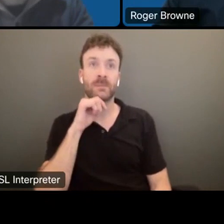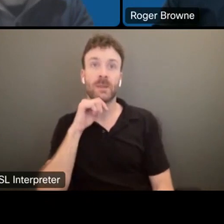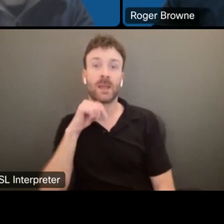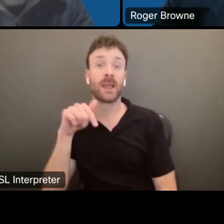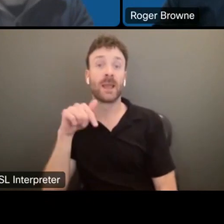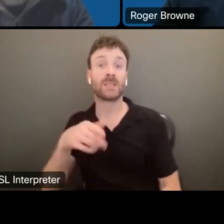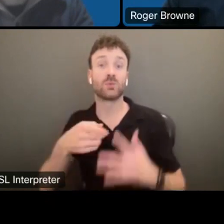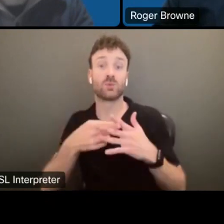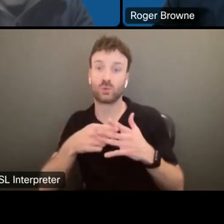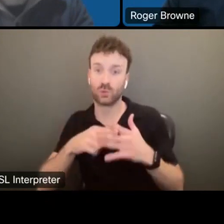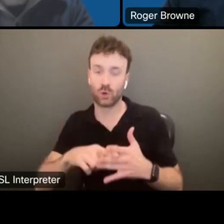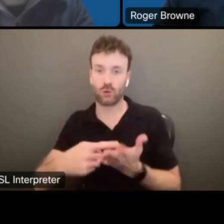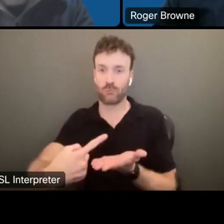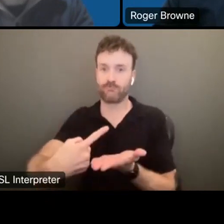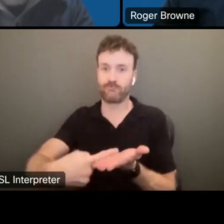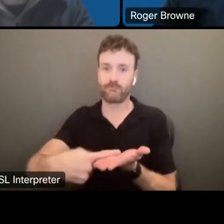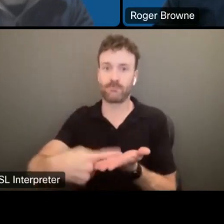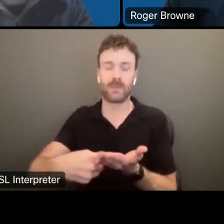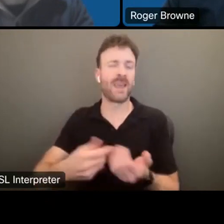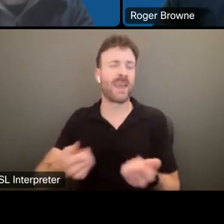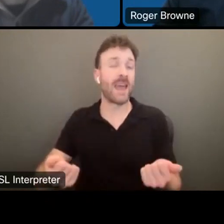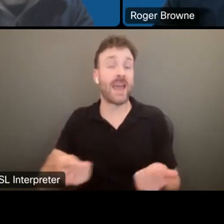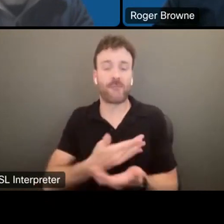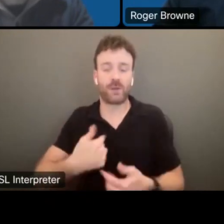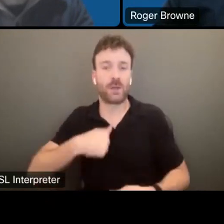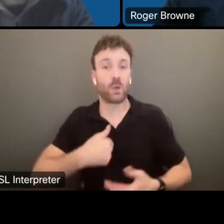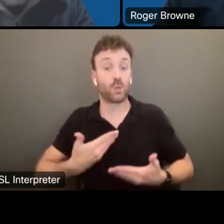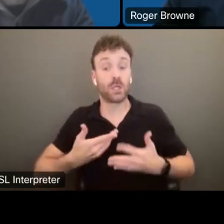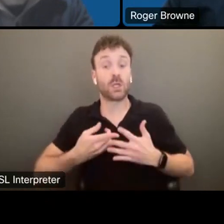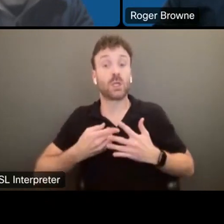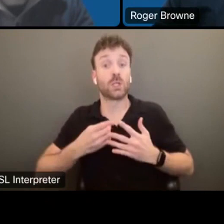With anything and everything that we do, it is imperative that we're consulting with members